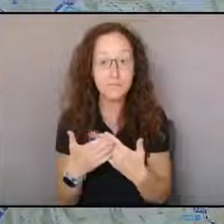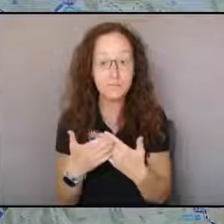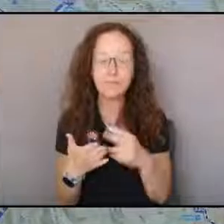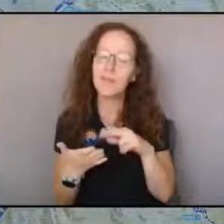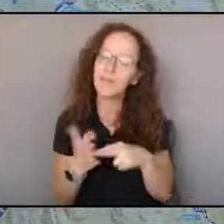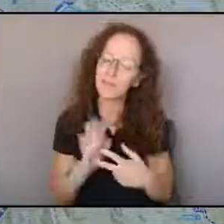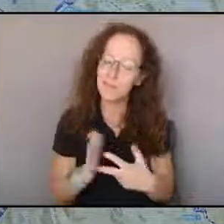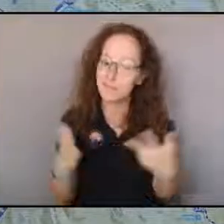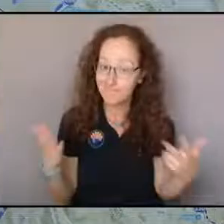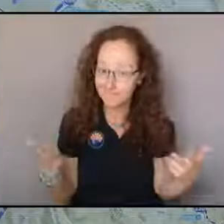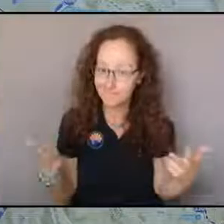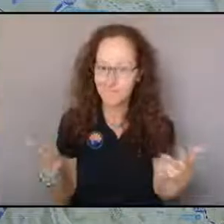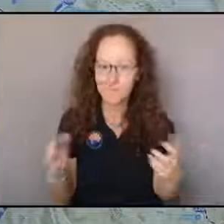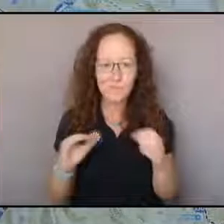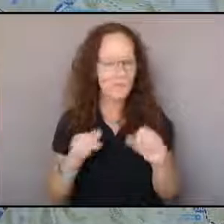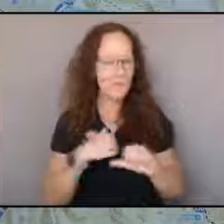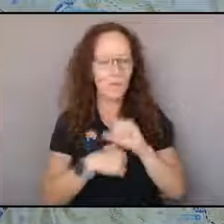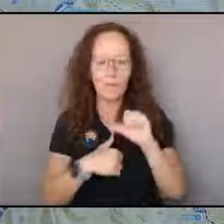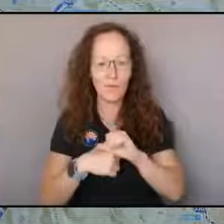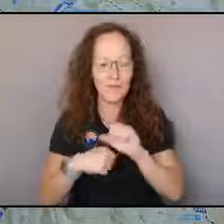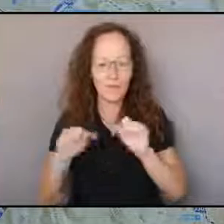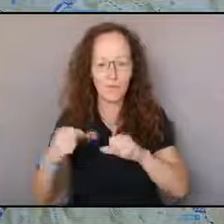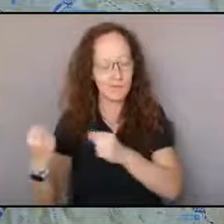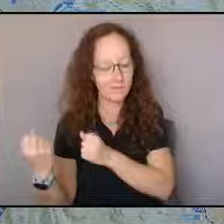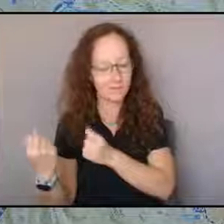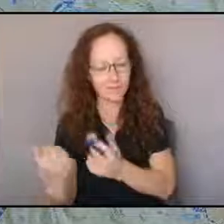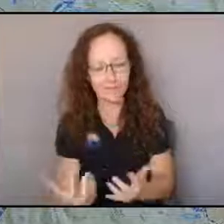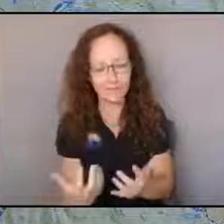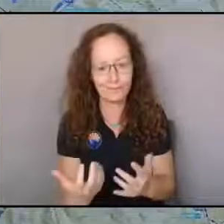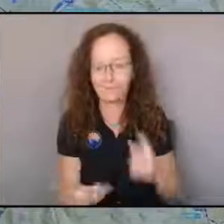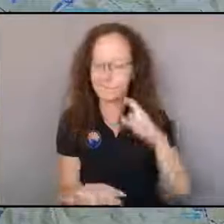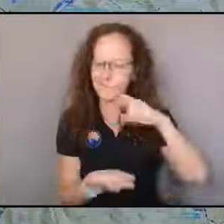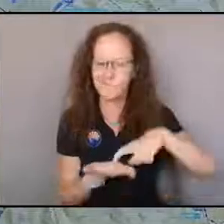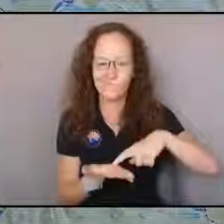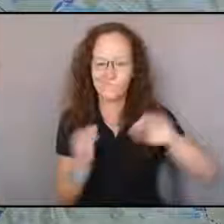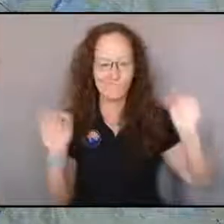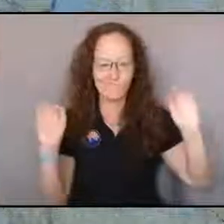AND BY THAT I MEAN THERE IS NO THREATS TO THE LINE THAT